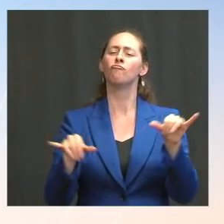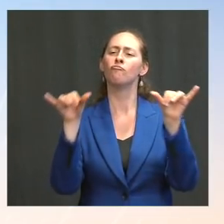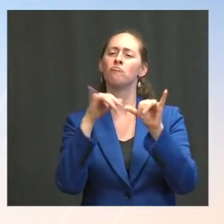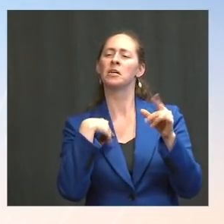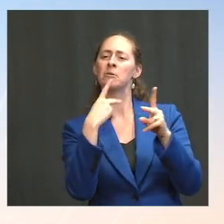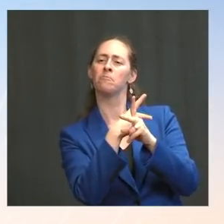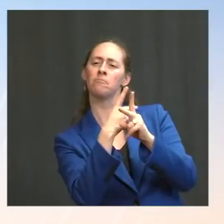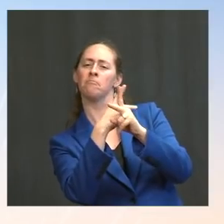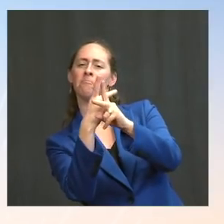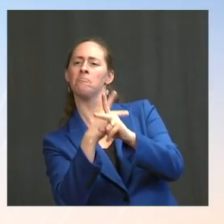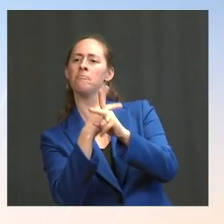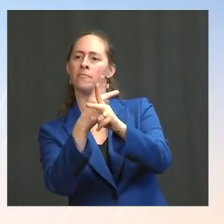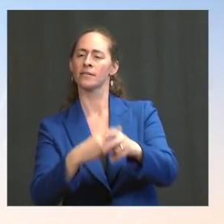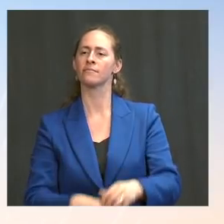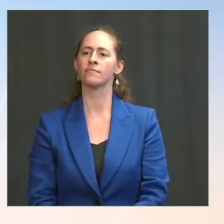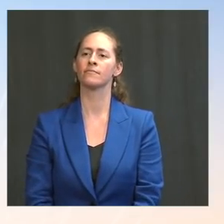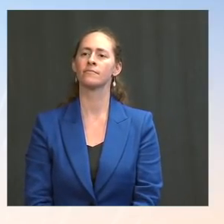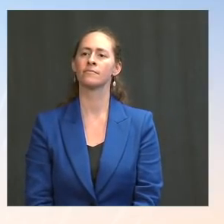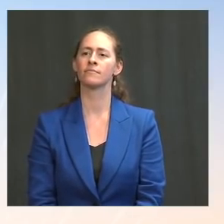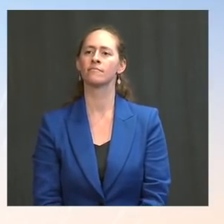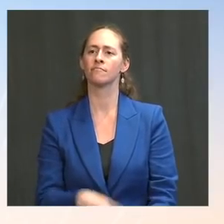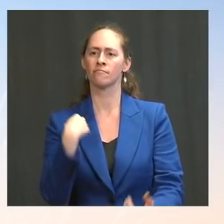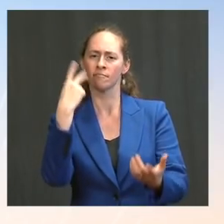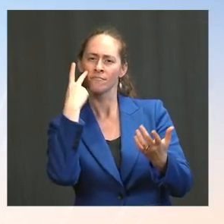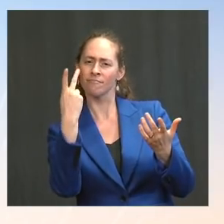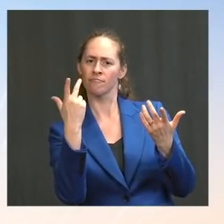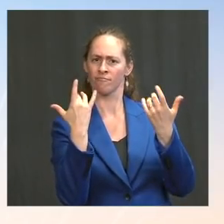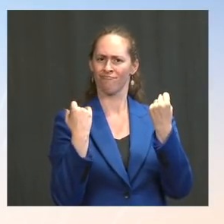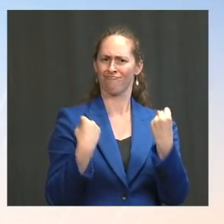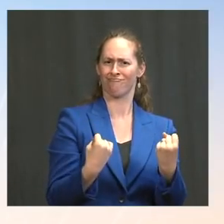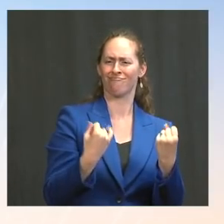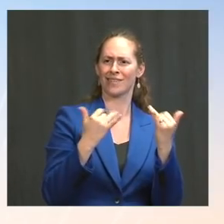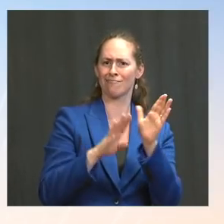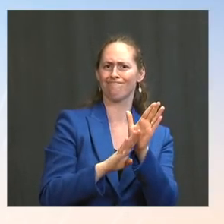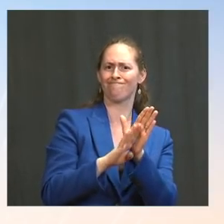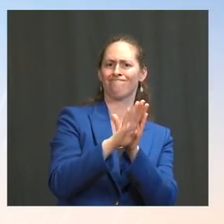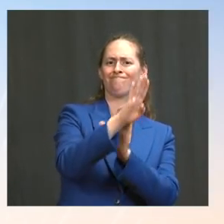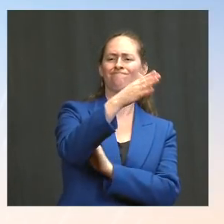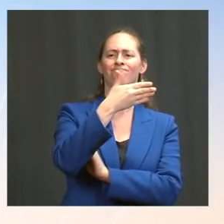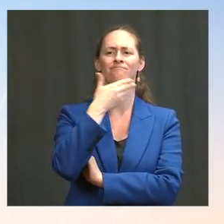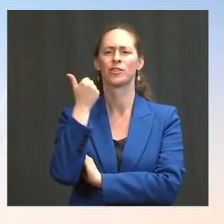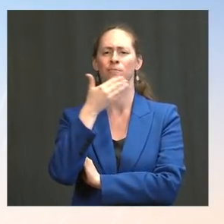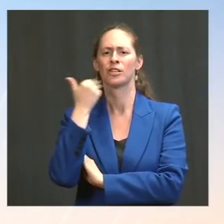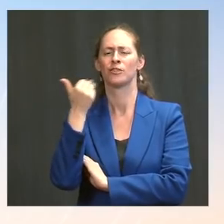and accelerating recovery connected to and driven by the President's economic strategy.